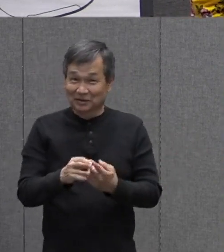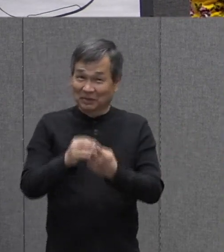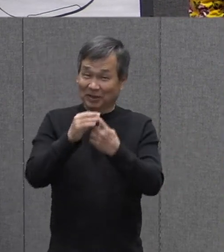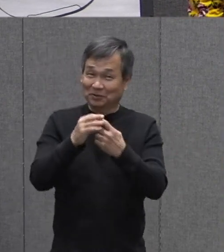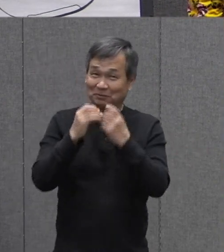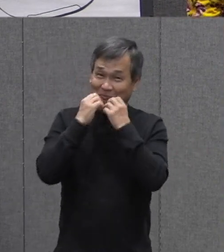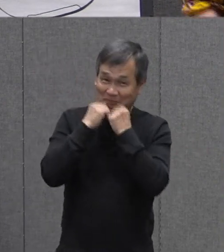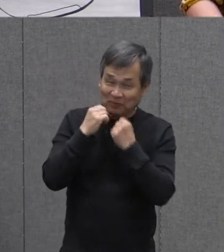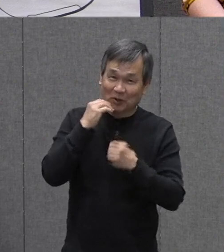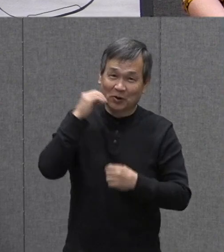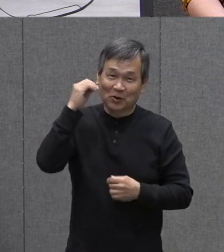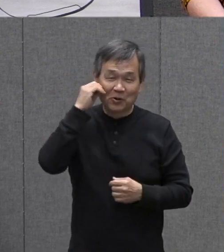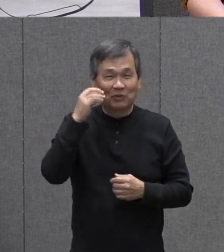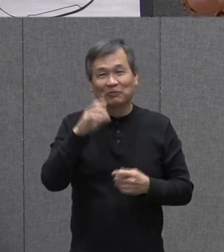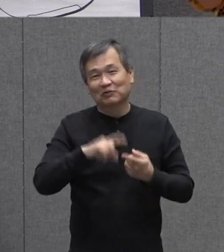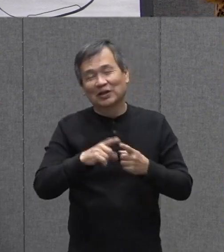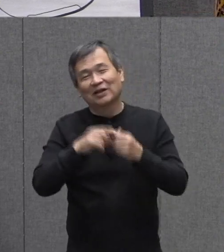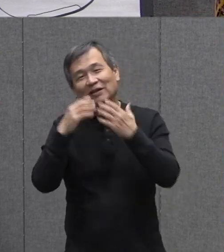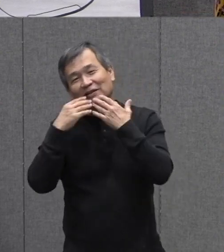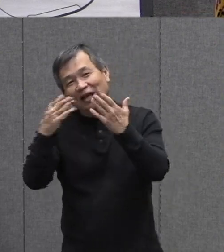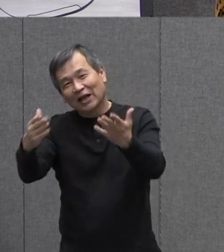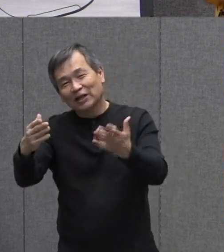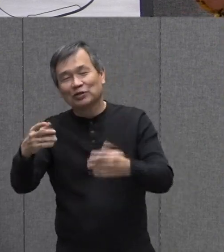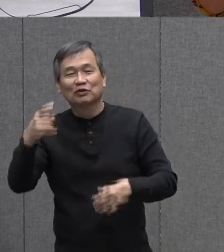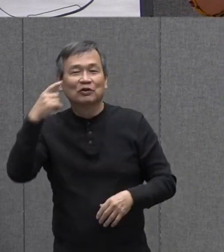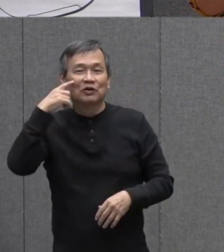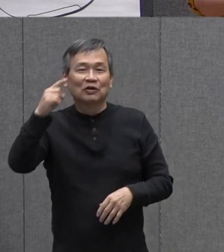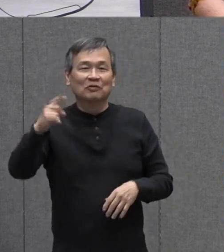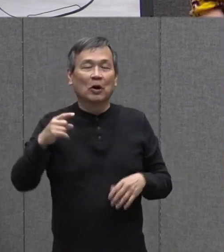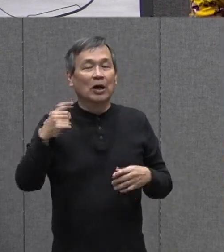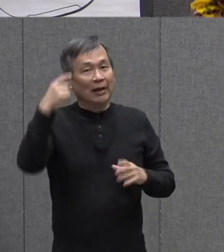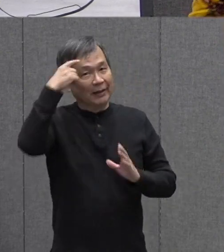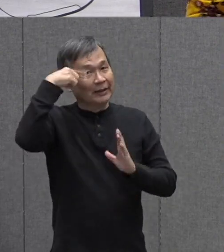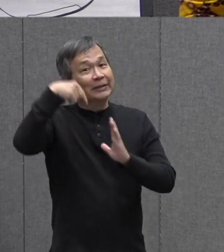And I wanna say thank you for reading and thinking about it so carefully with me today.